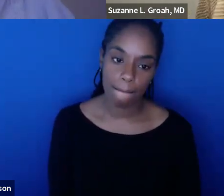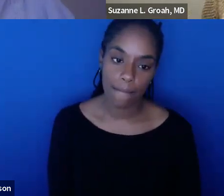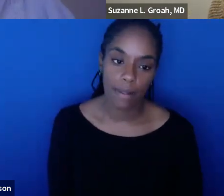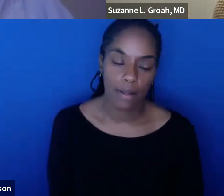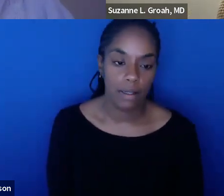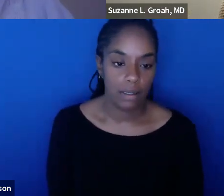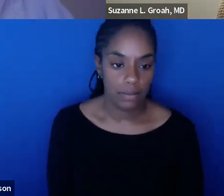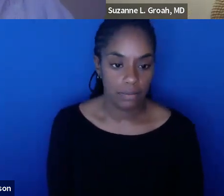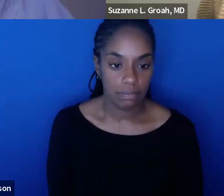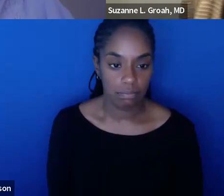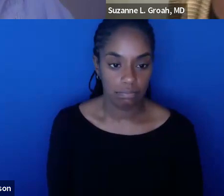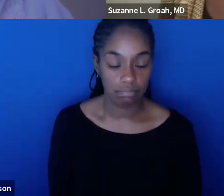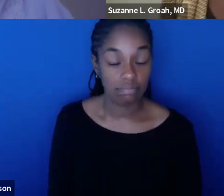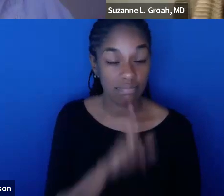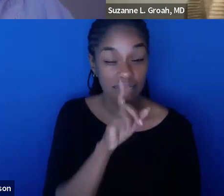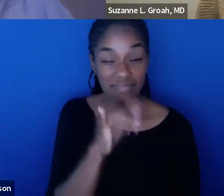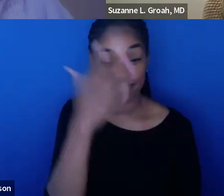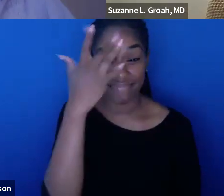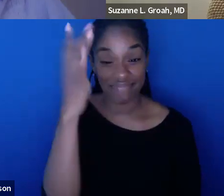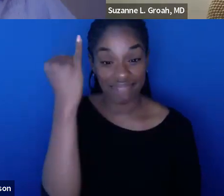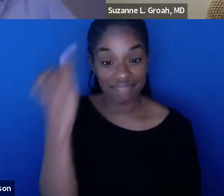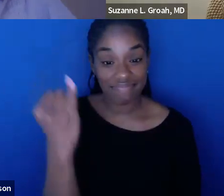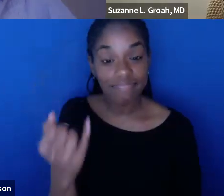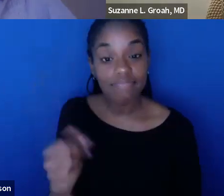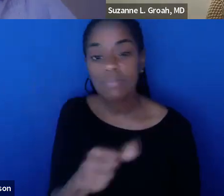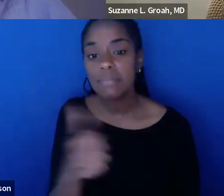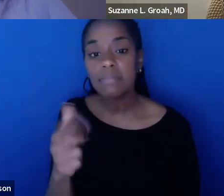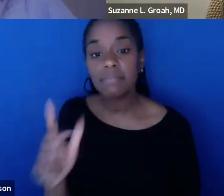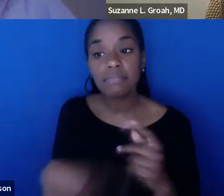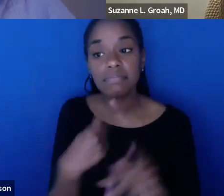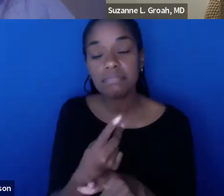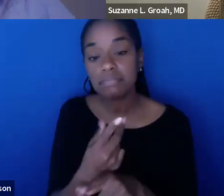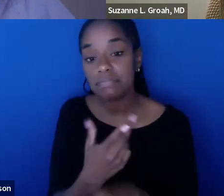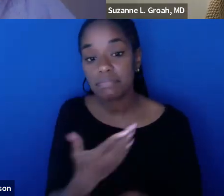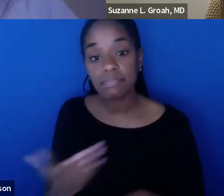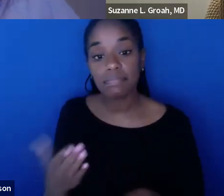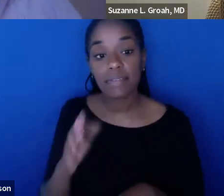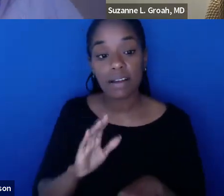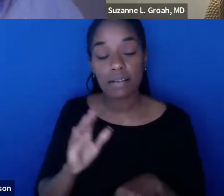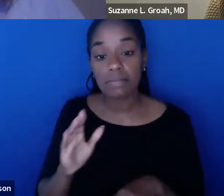That is really a clever idea. Are there any other kinds of things on the horizon that you really